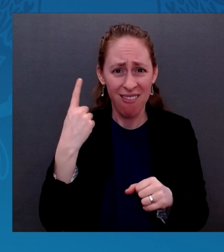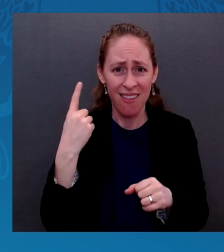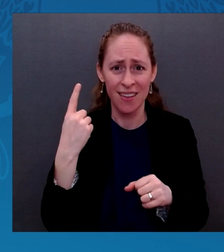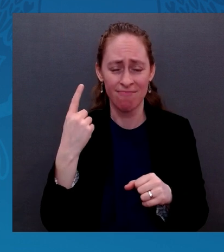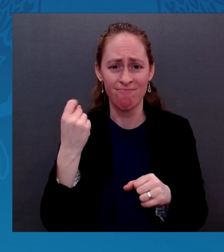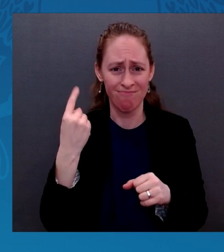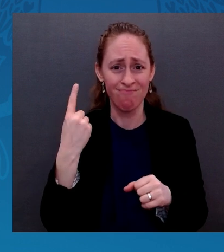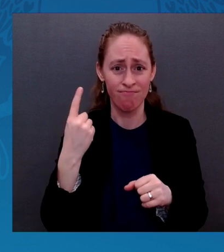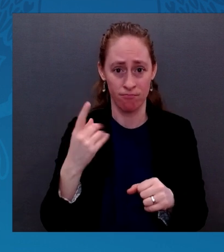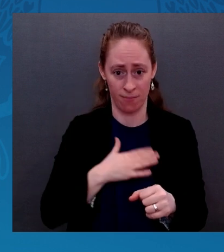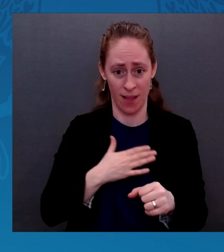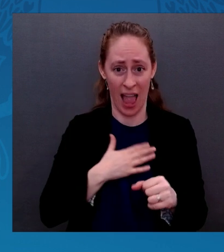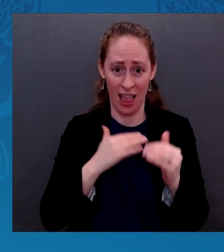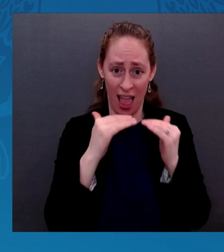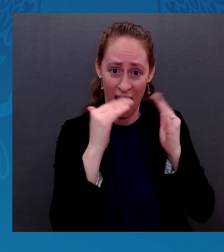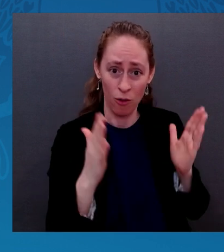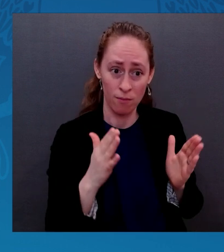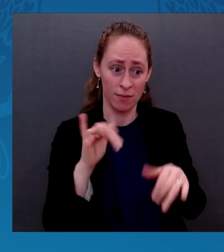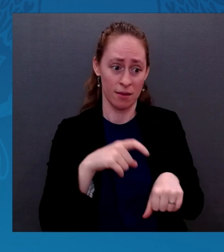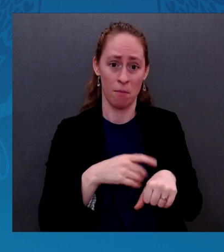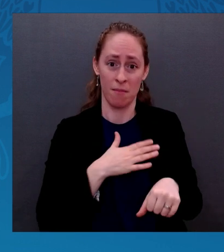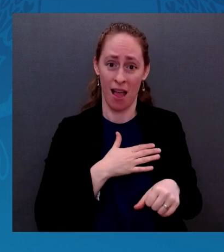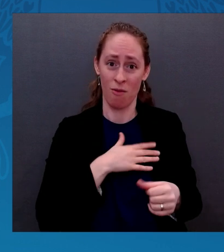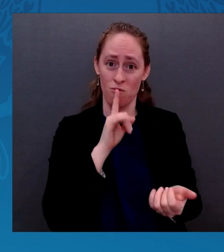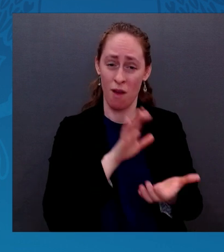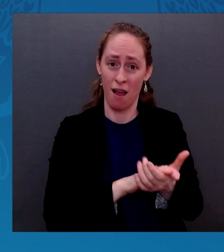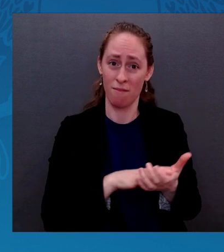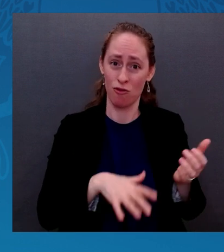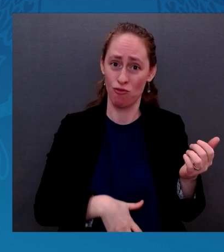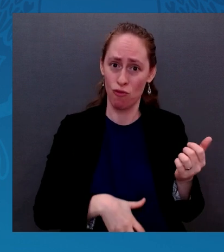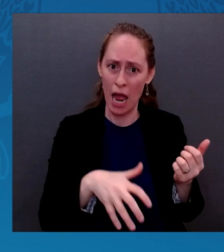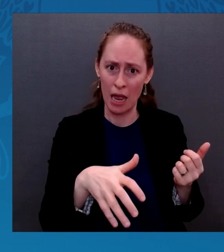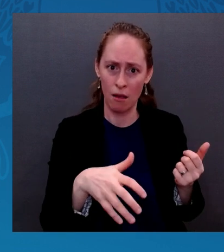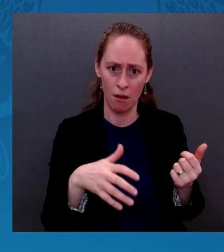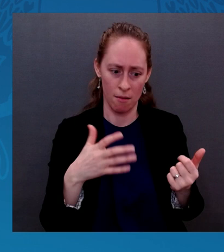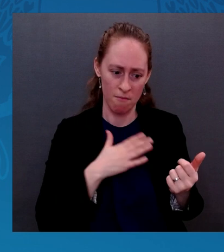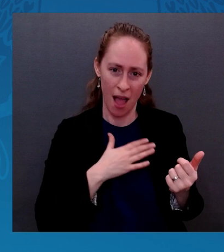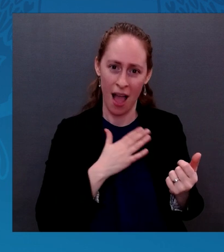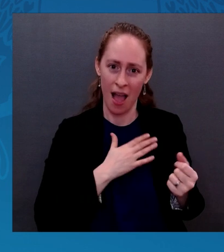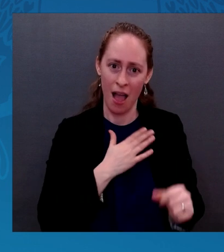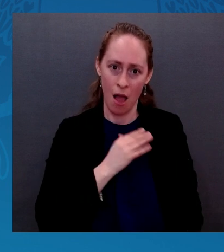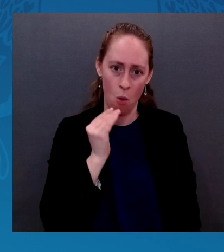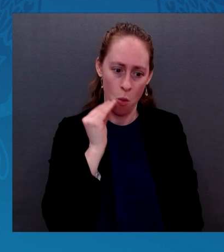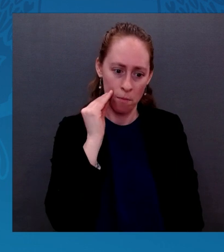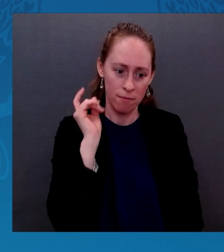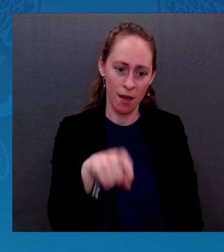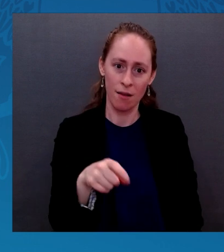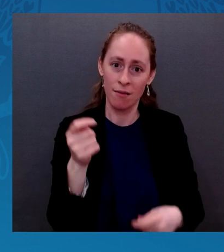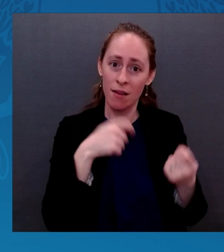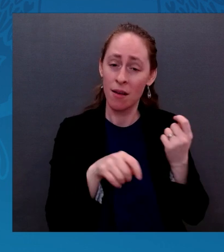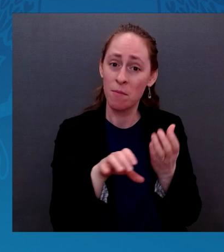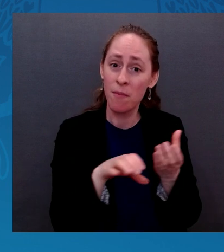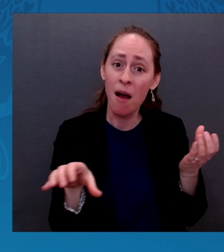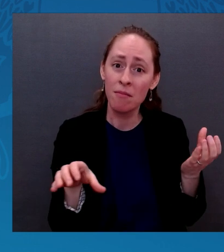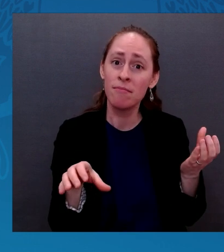We had to get our live service lines replaced, too. I was drinking water out of a filter that there was a question about whether it worked or not.